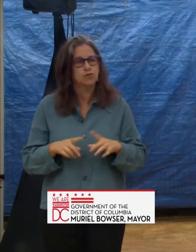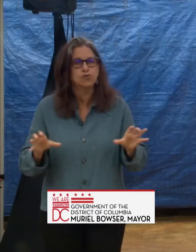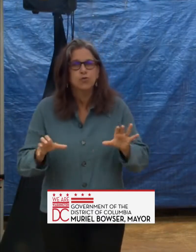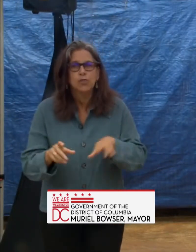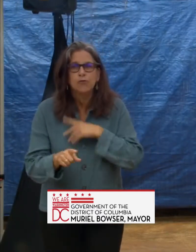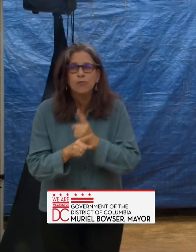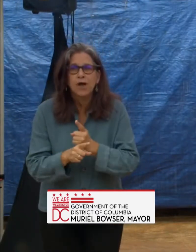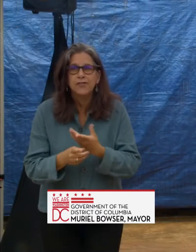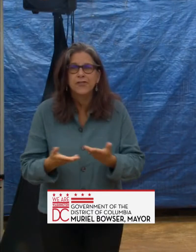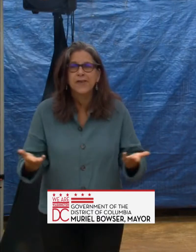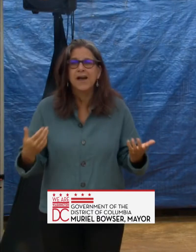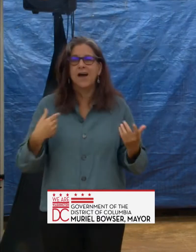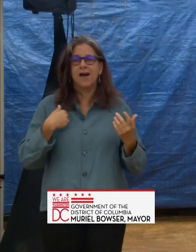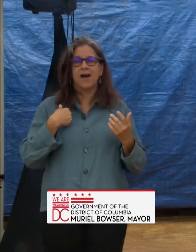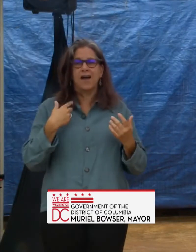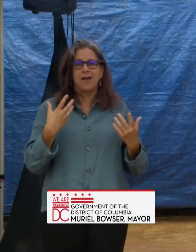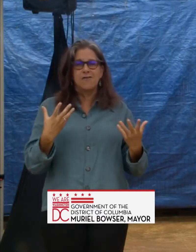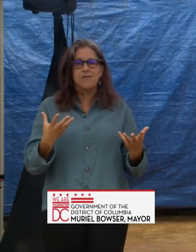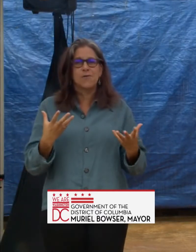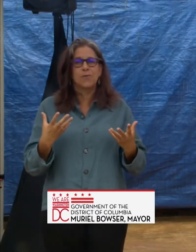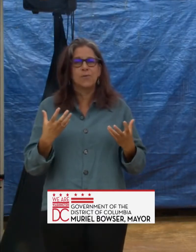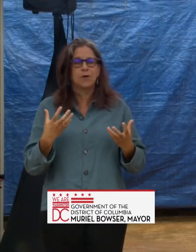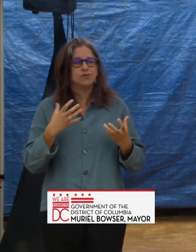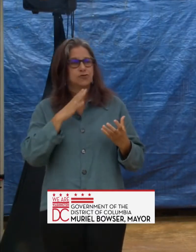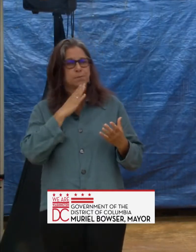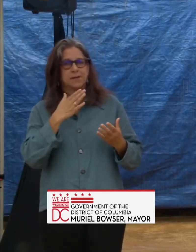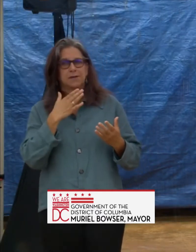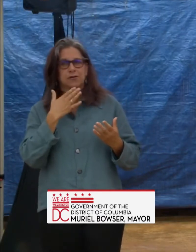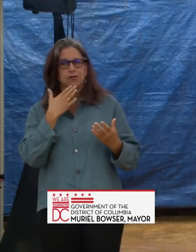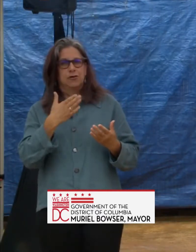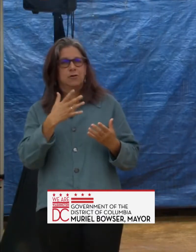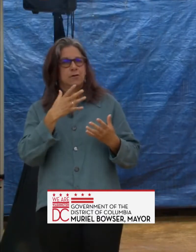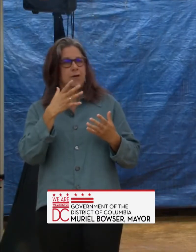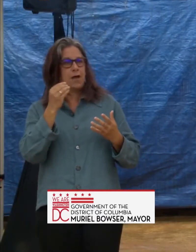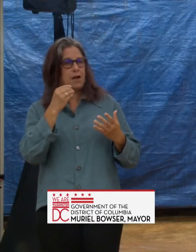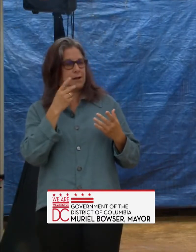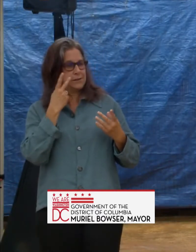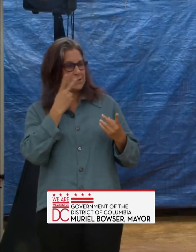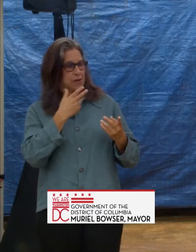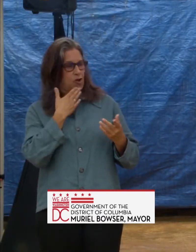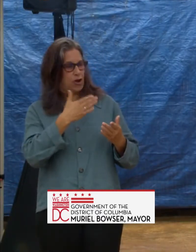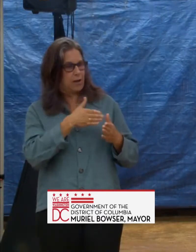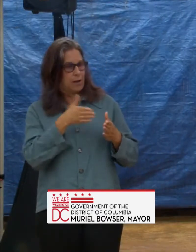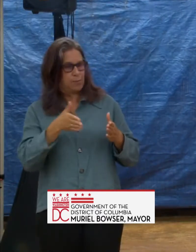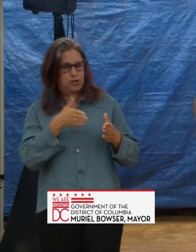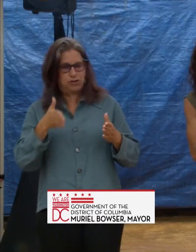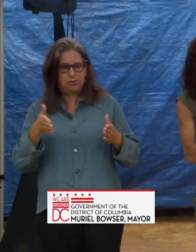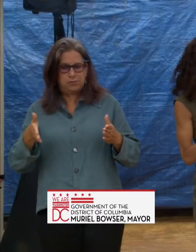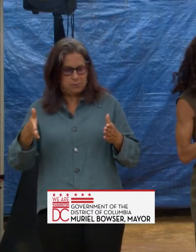WHILE WE DO IT. SO I JUST WANT TO APPRECIATE THE APPROACH TO THAT. THANK YOU.